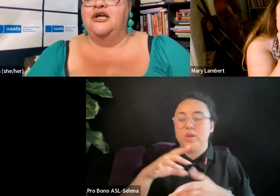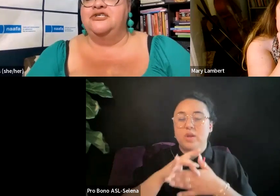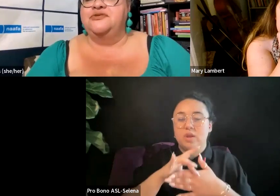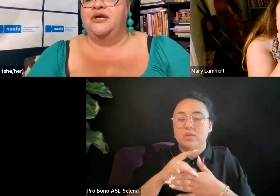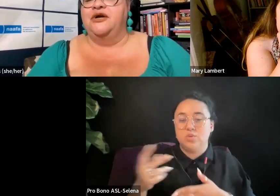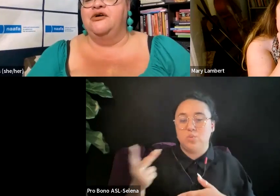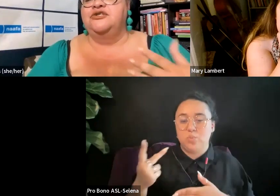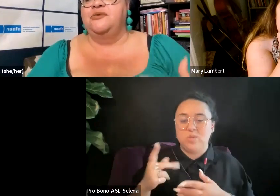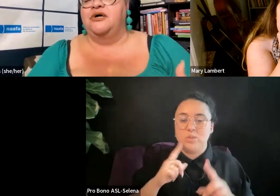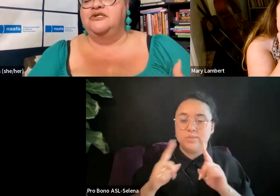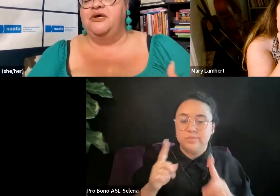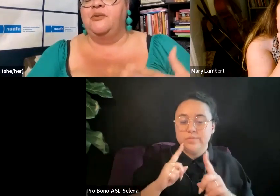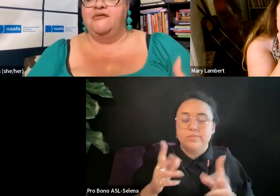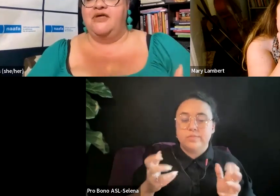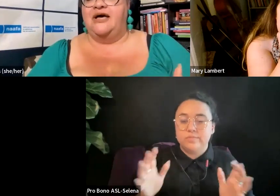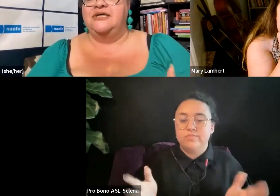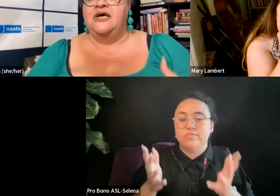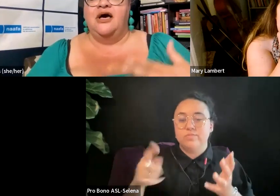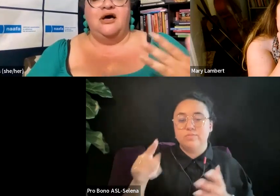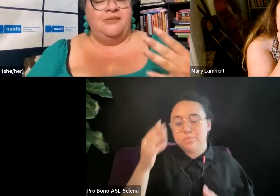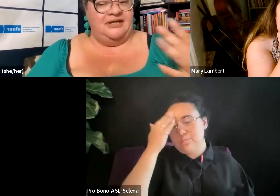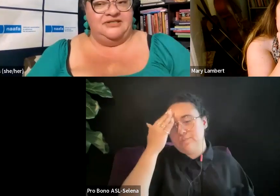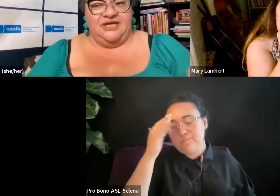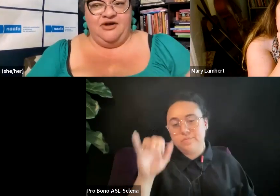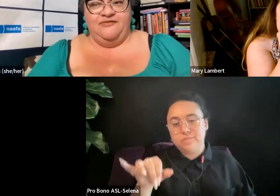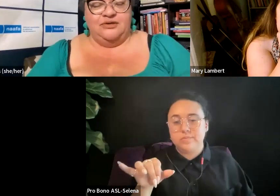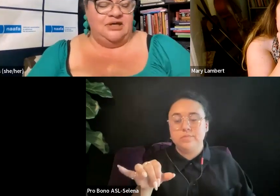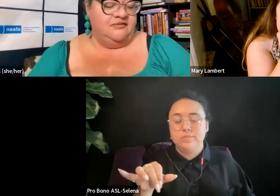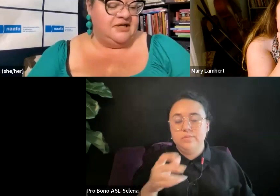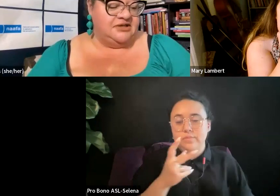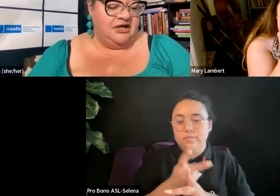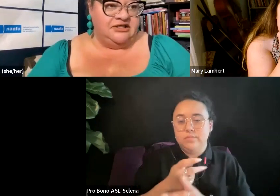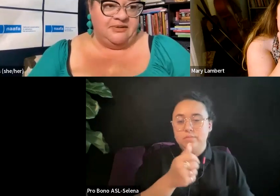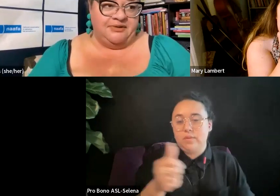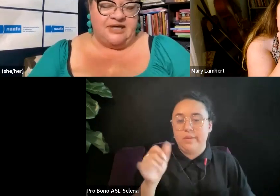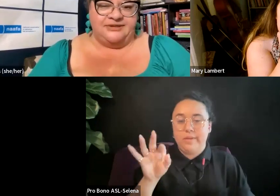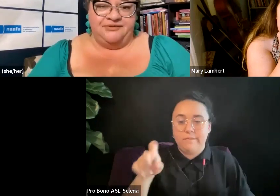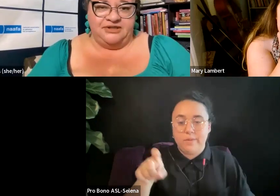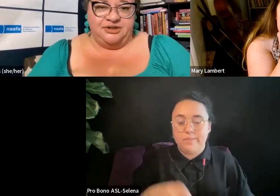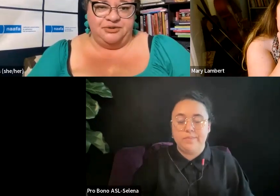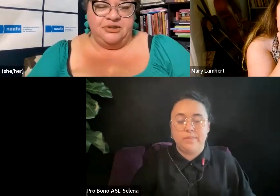And I just want to encourage you all to be aware of that and to take care of yourselves as audience members as you need to.